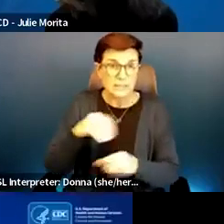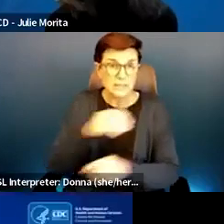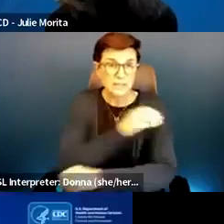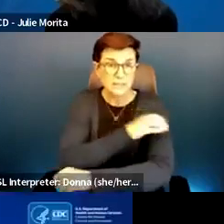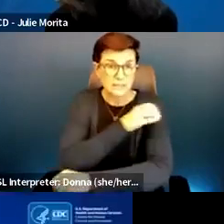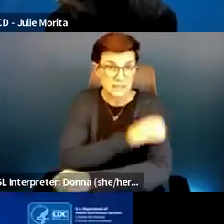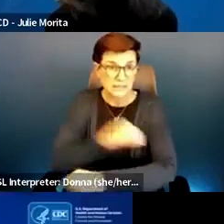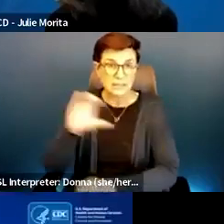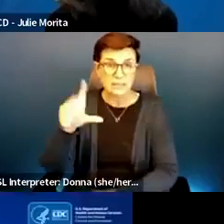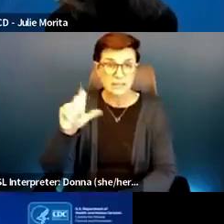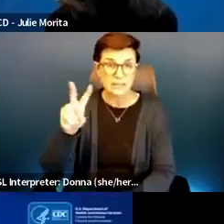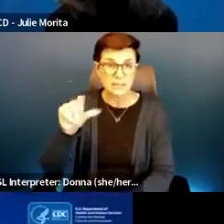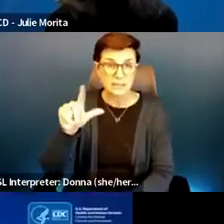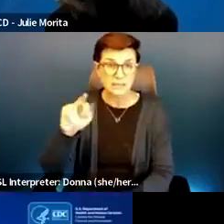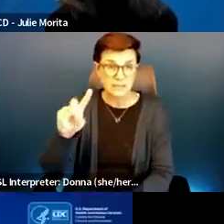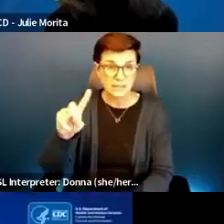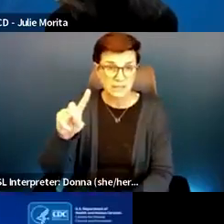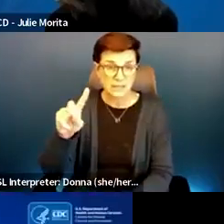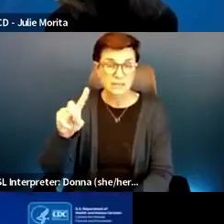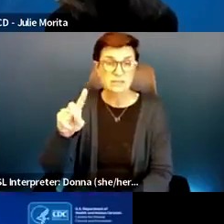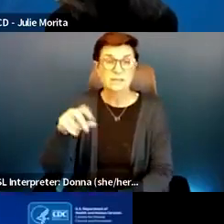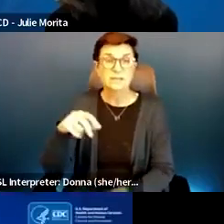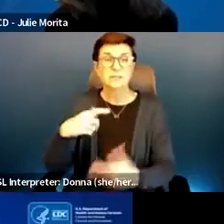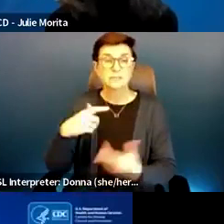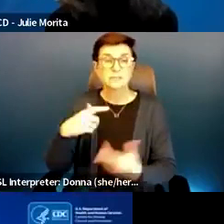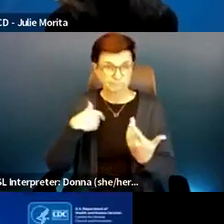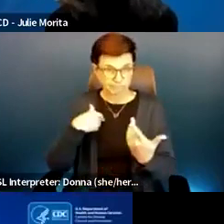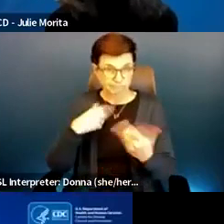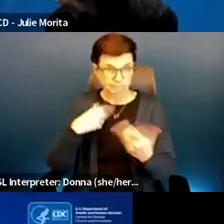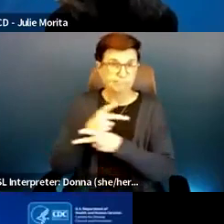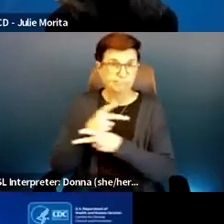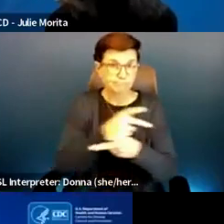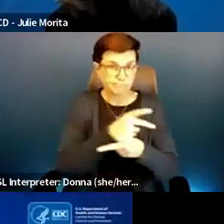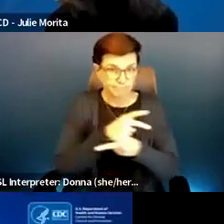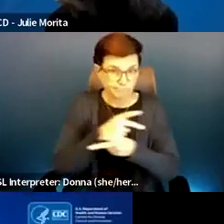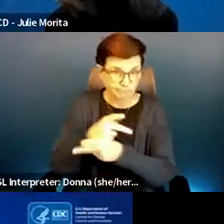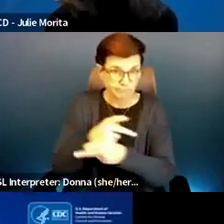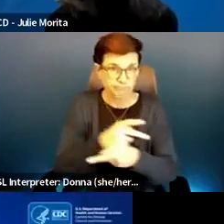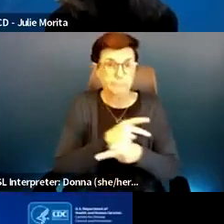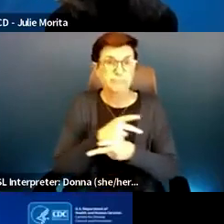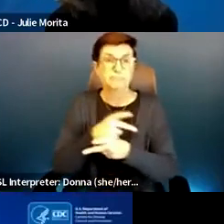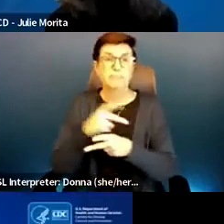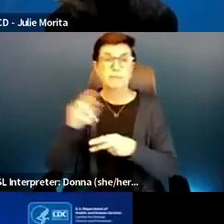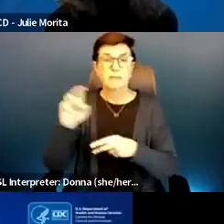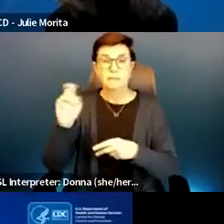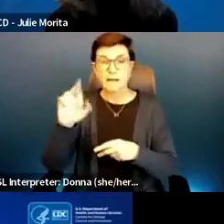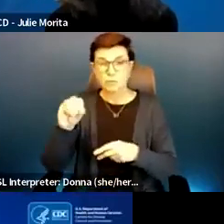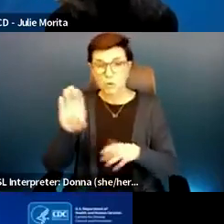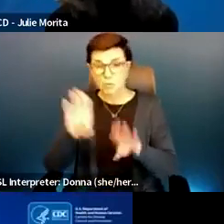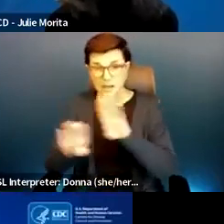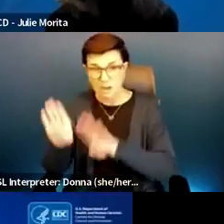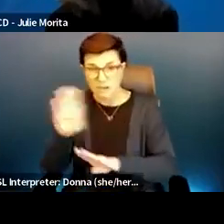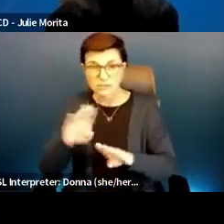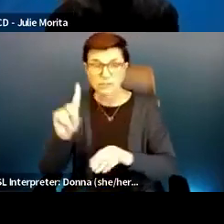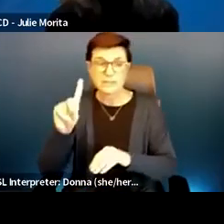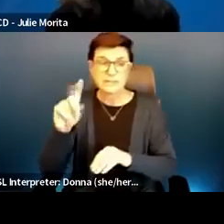and I oversee the microbiology diagnostic laboratory here. And I also work with a team that does research,